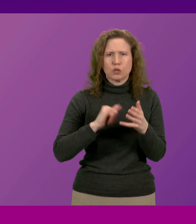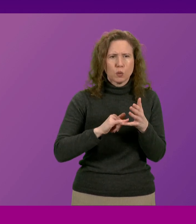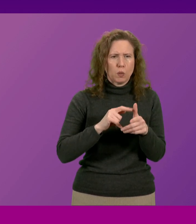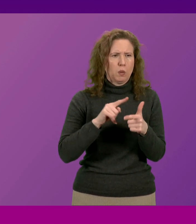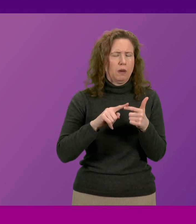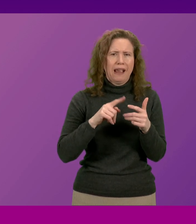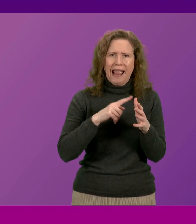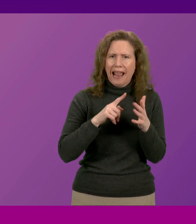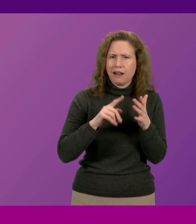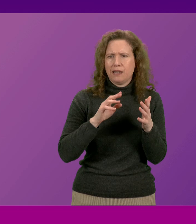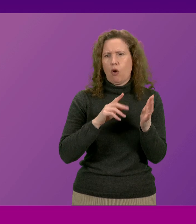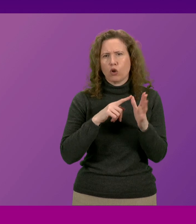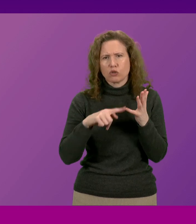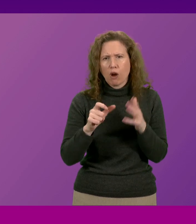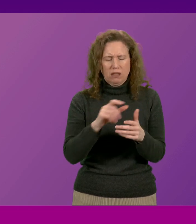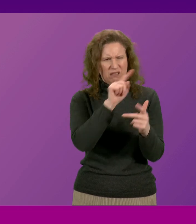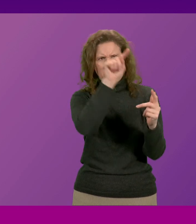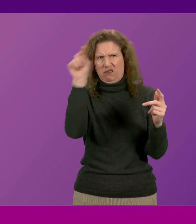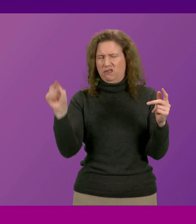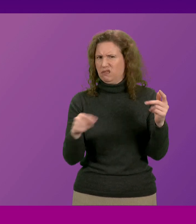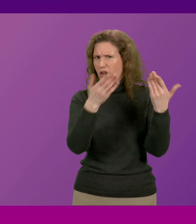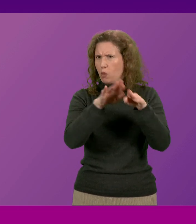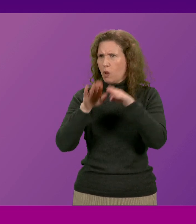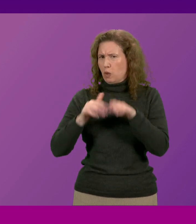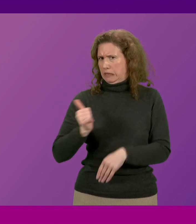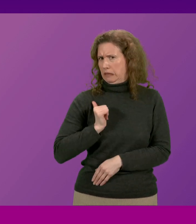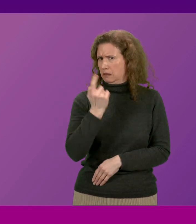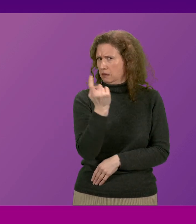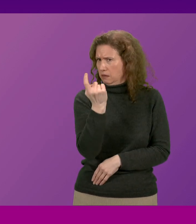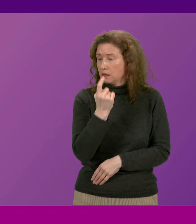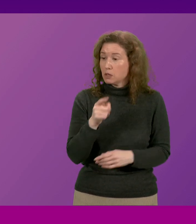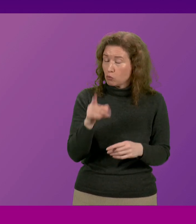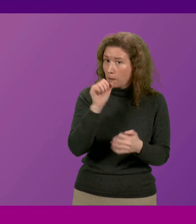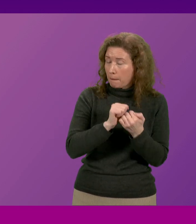Comrie and Auchterarder. I hope that he will also recall his appearance before the Public Petitions